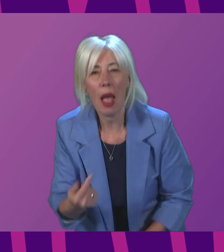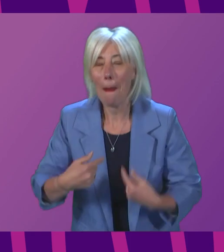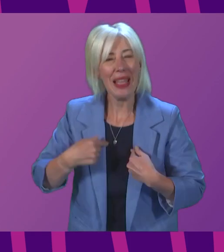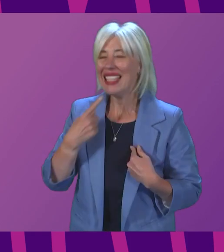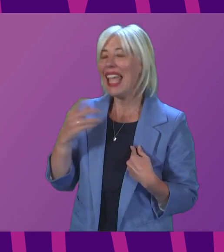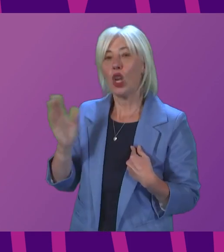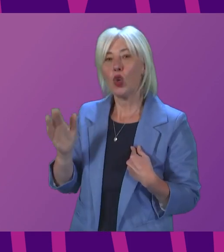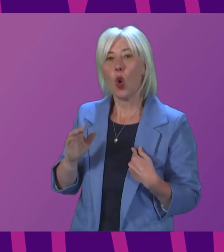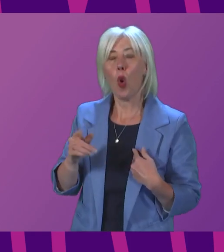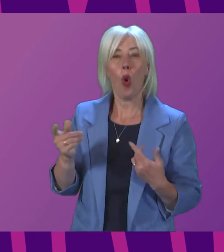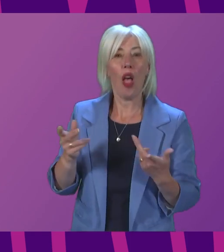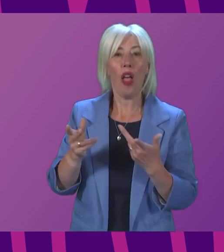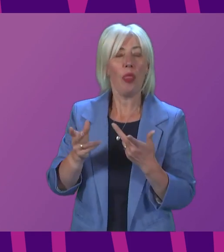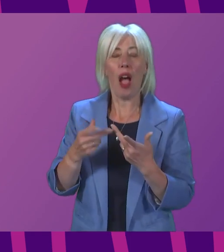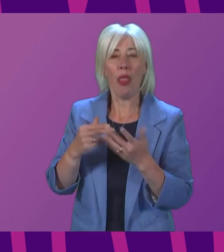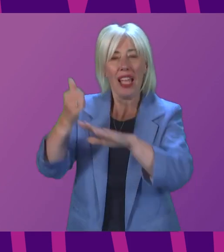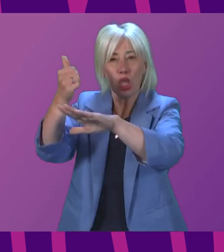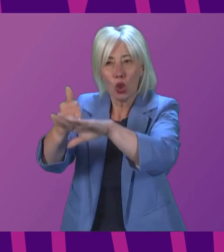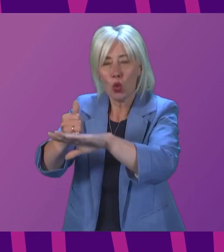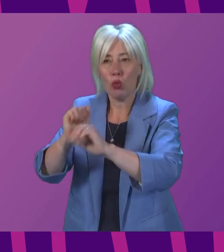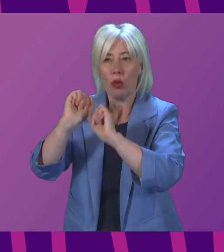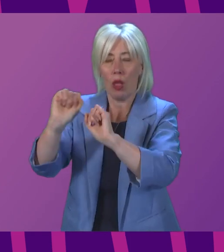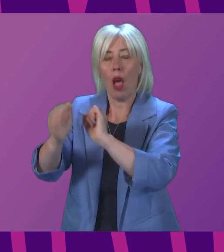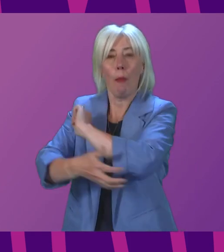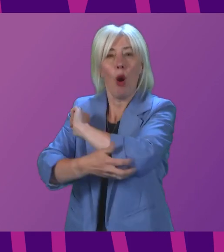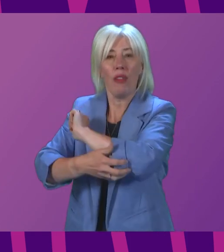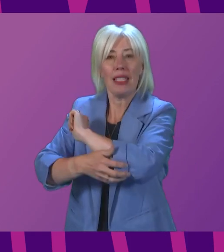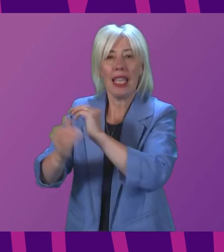The Fraser of Allander Institute, the Government’s own Poverty and Inequality Commission, swathes